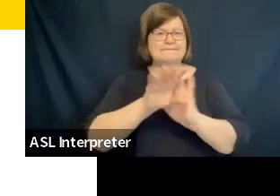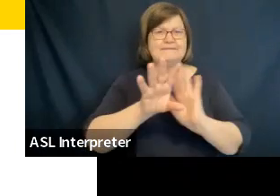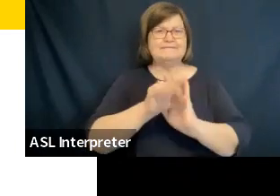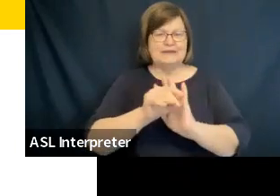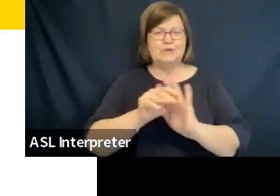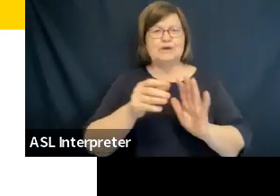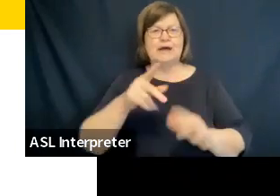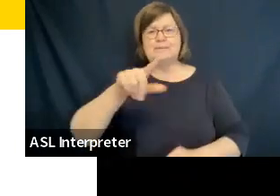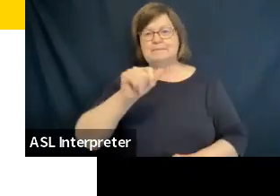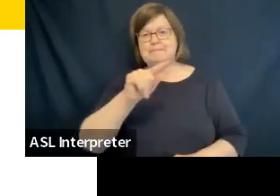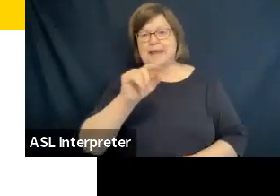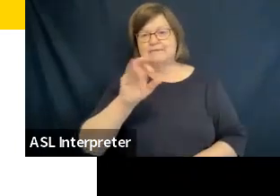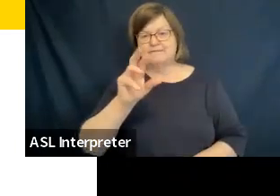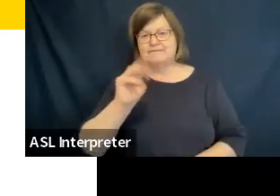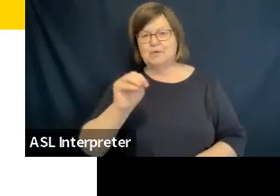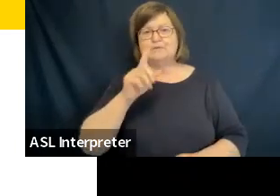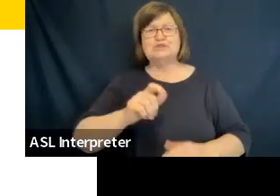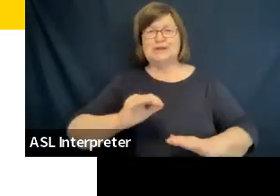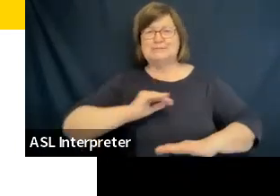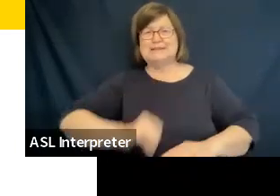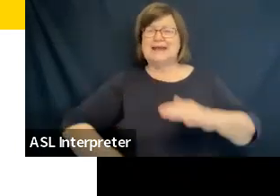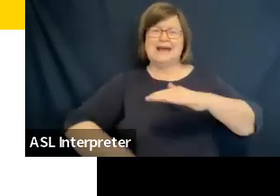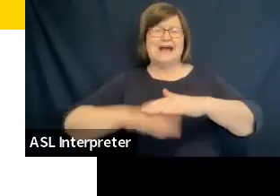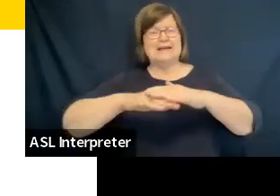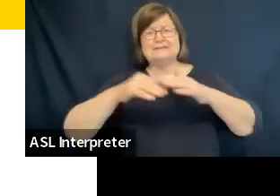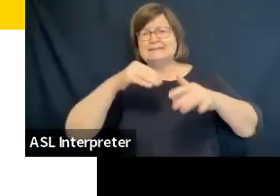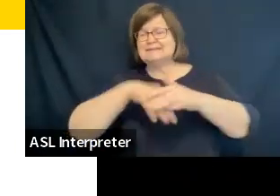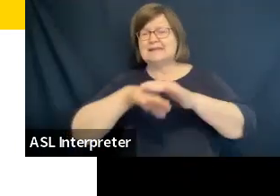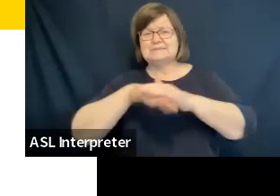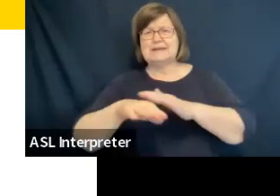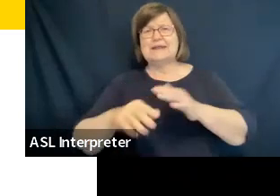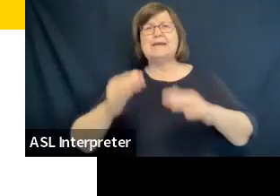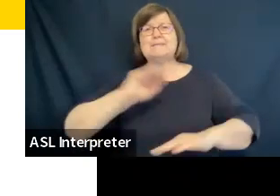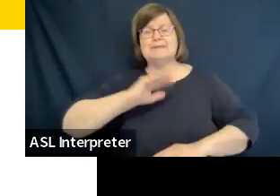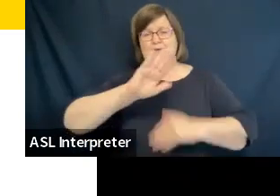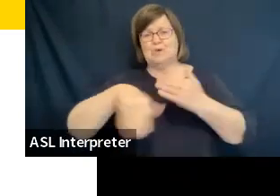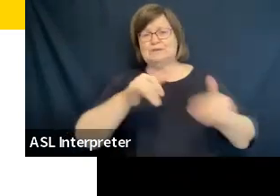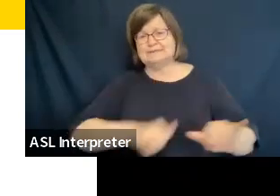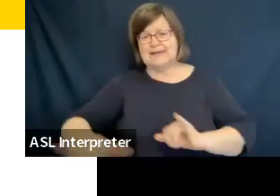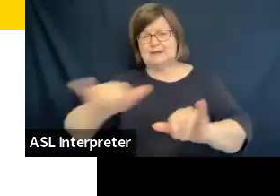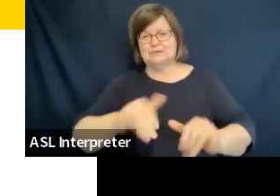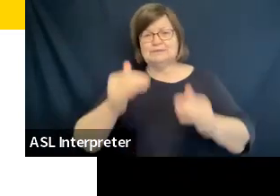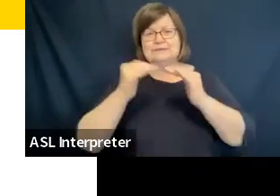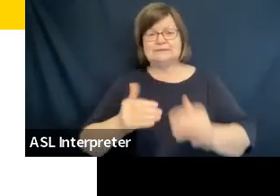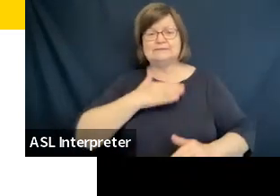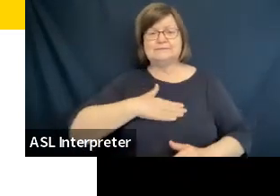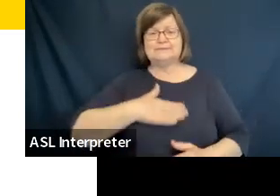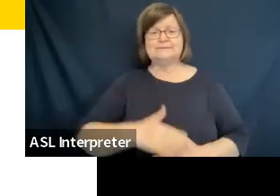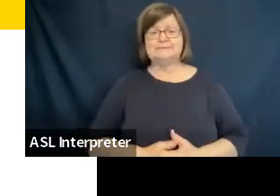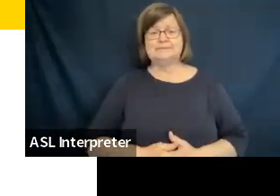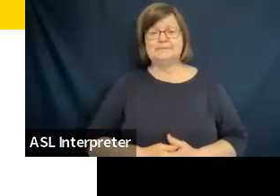systems should meet the highest accessibility and usability standards. Next slide, please.